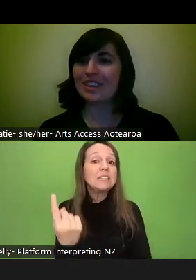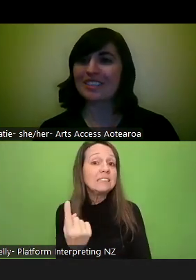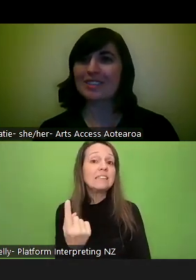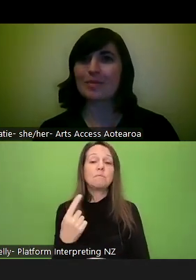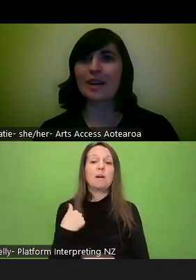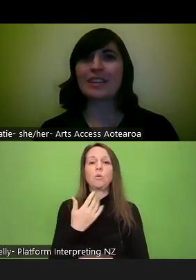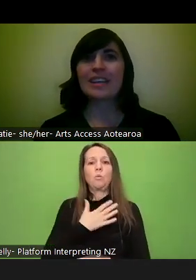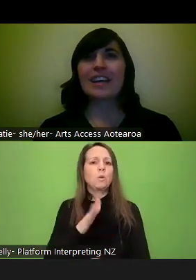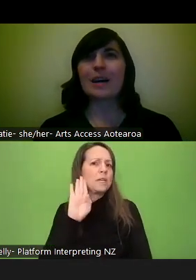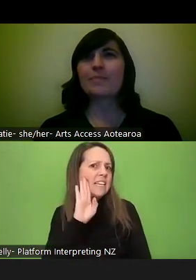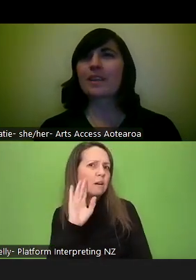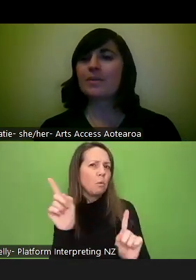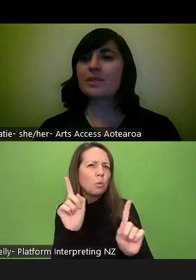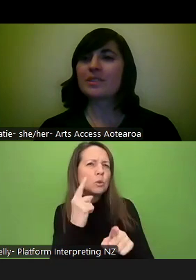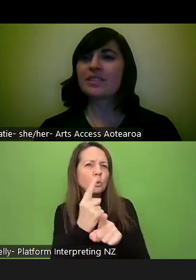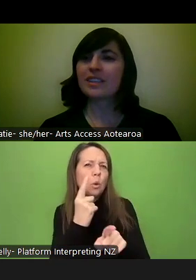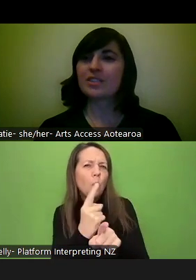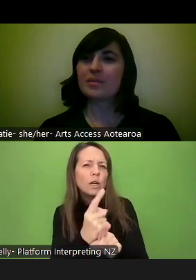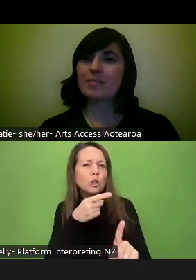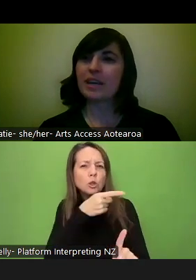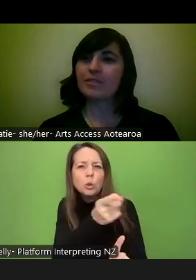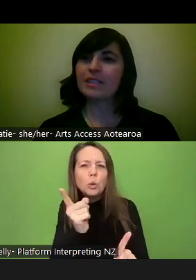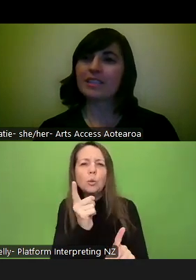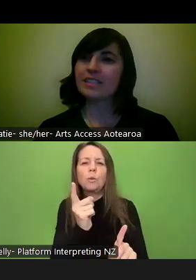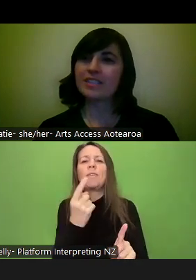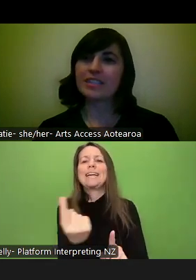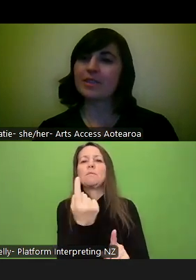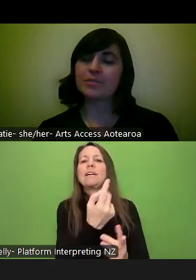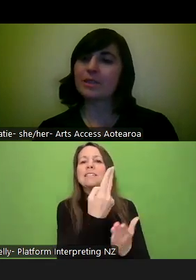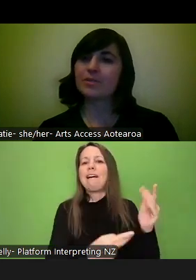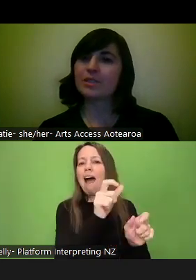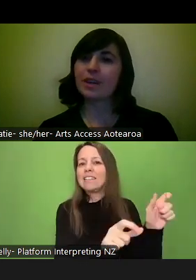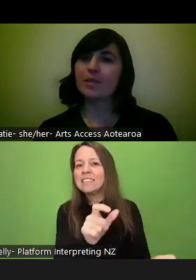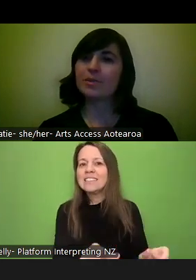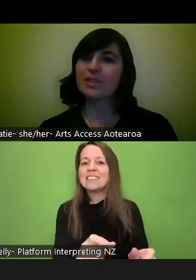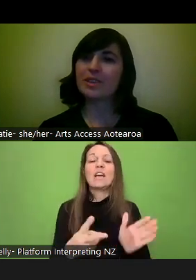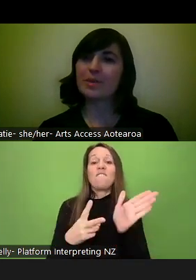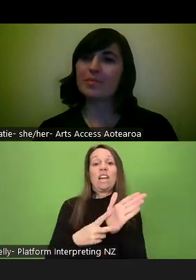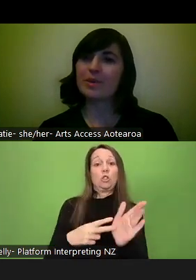artists about. It was dreamed up by Vanessa to just have this resource available so that people